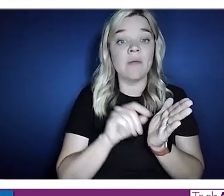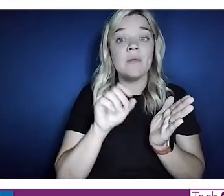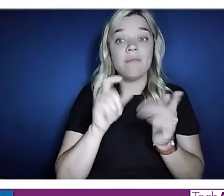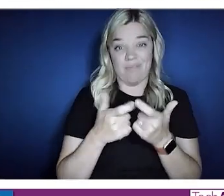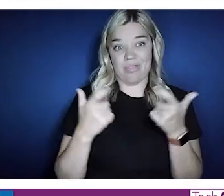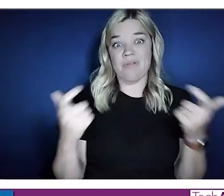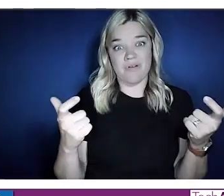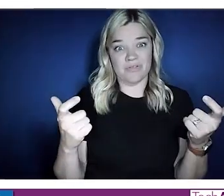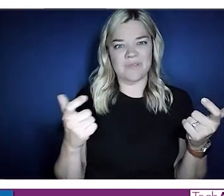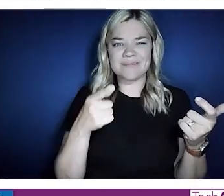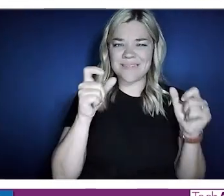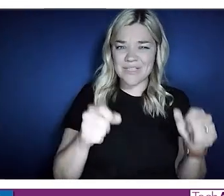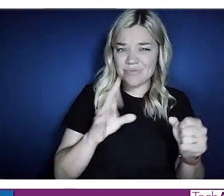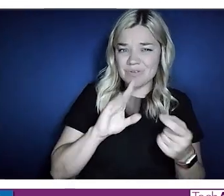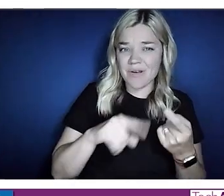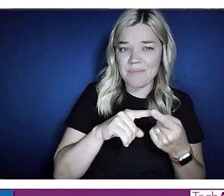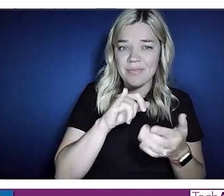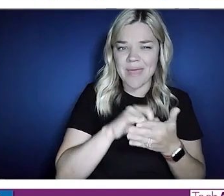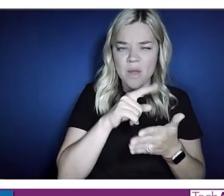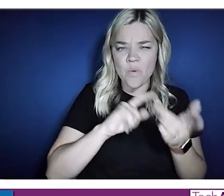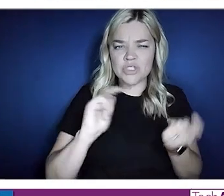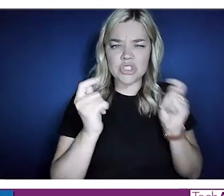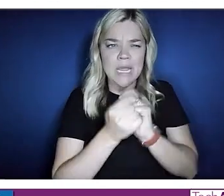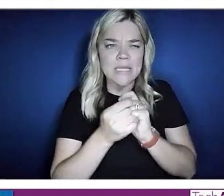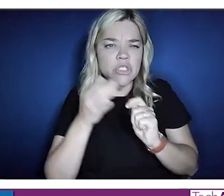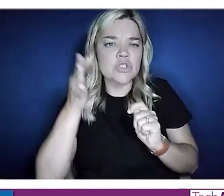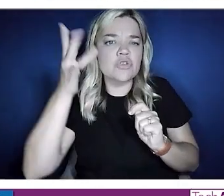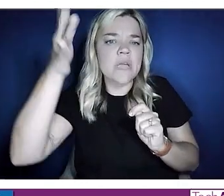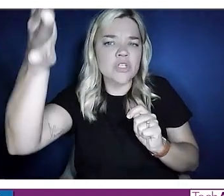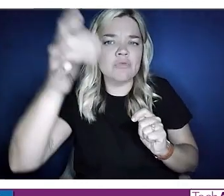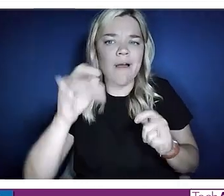Can you speak about what changed the trajectory of a big publisher like Pearson?